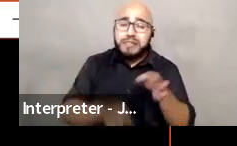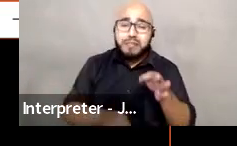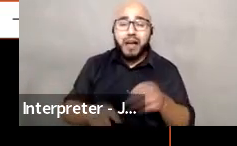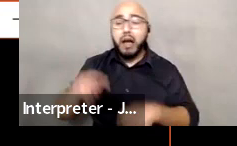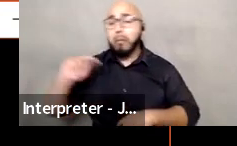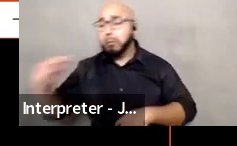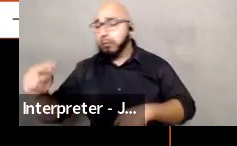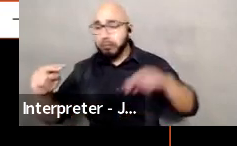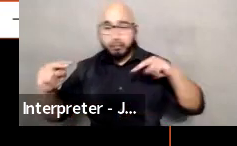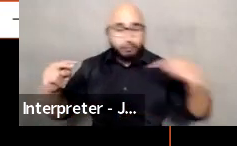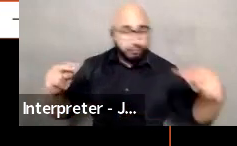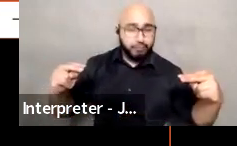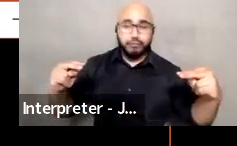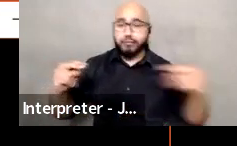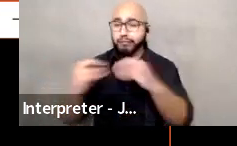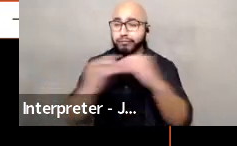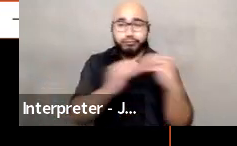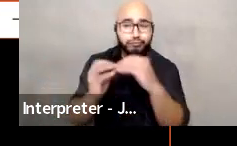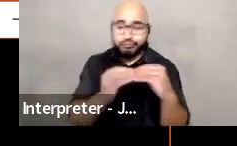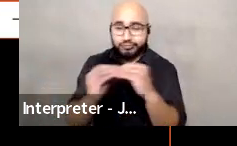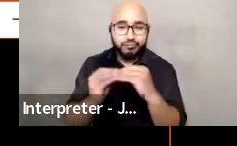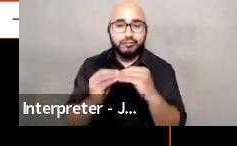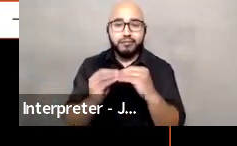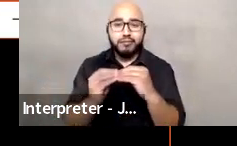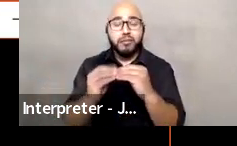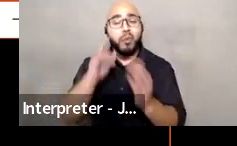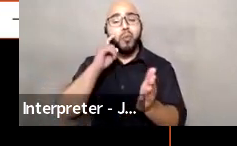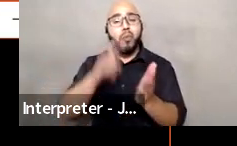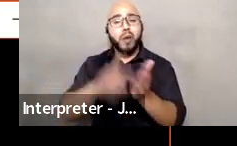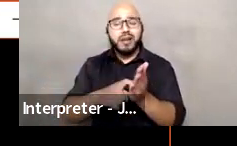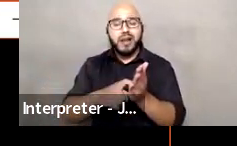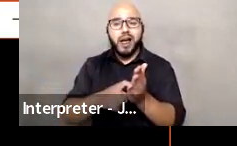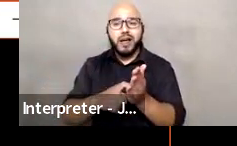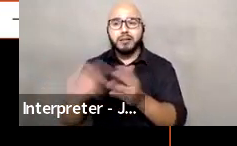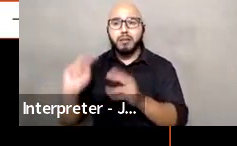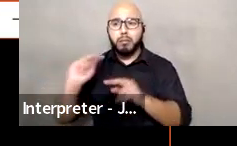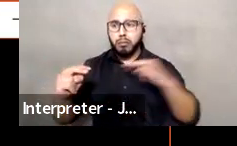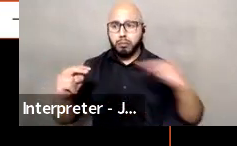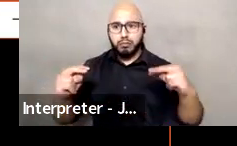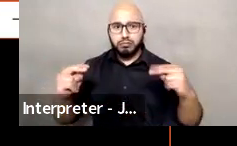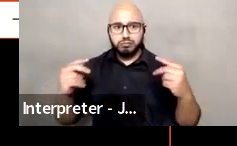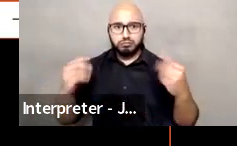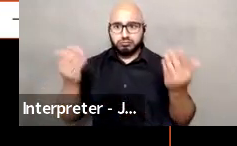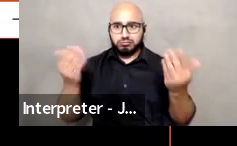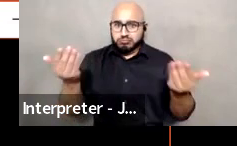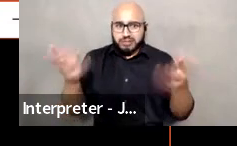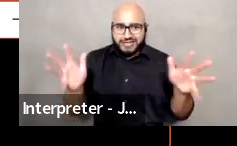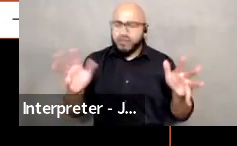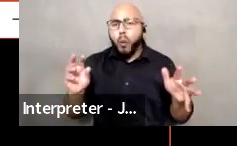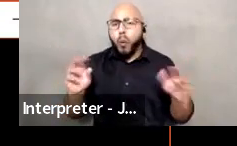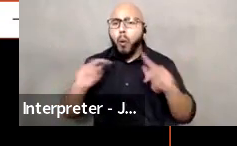These things and recognizing. That there are always. More than two sides. I think I could. Start by generally. Laying.